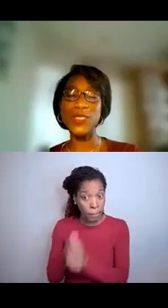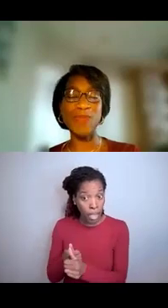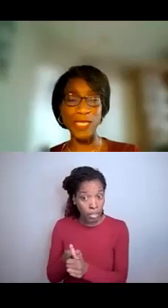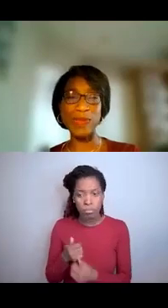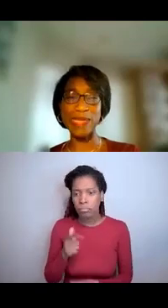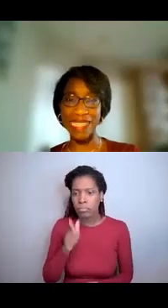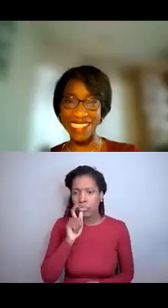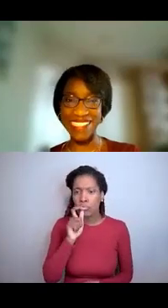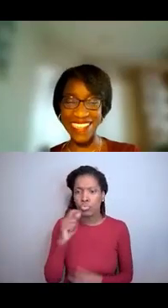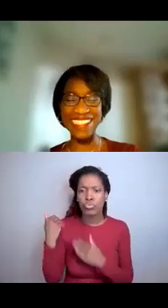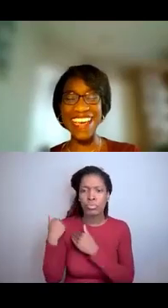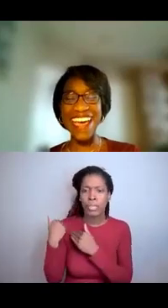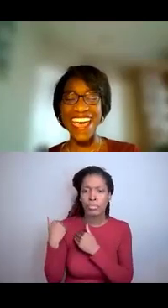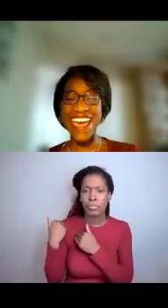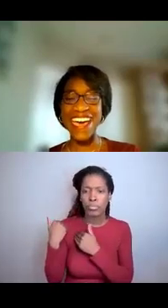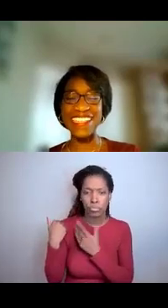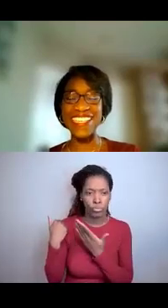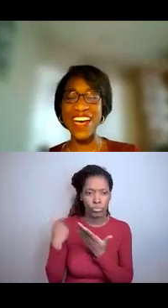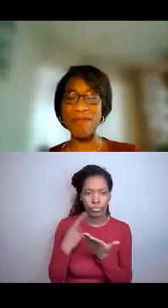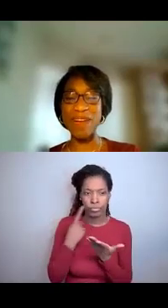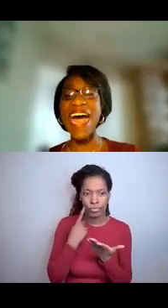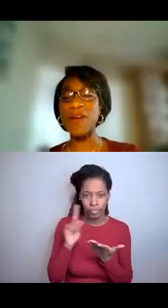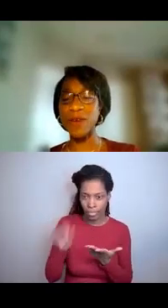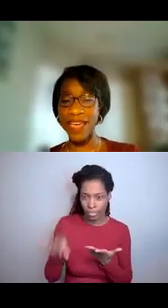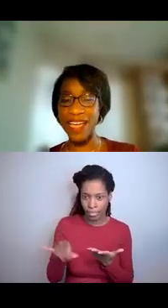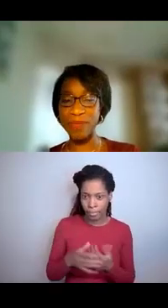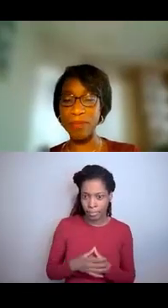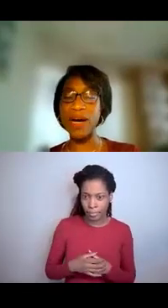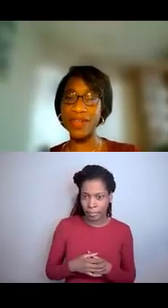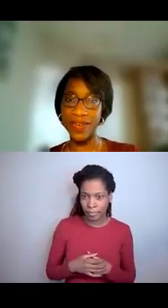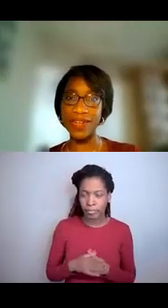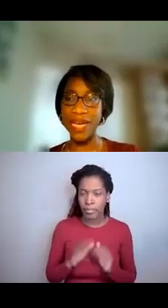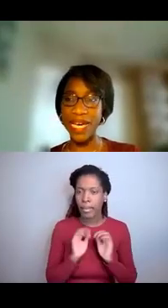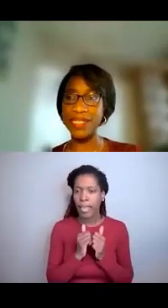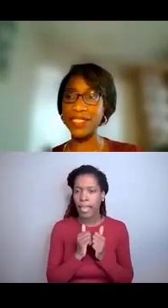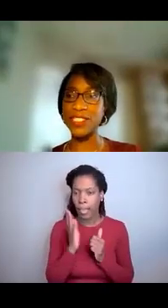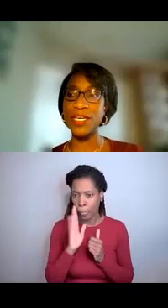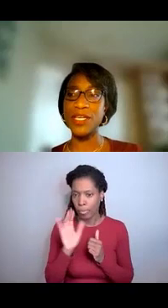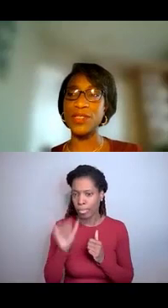whose responsibility is this, and how would that be monitored and managed?